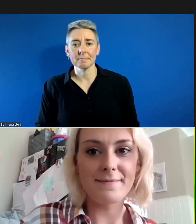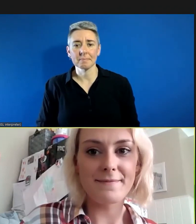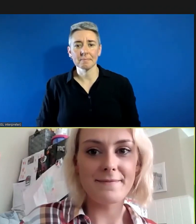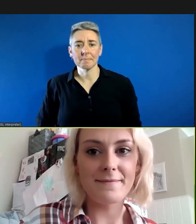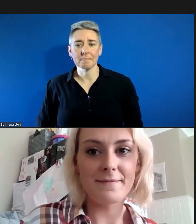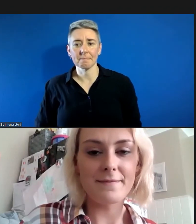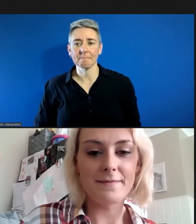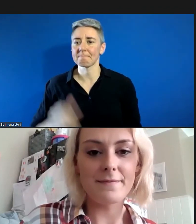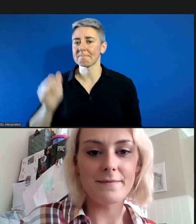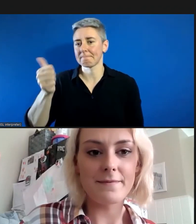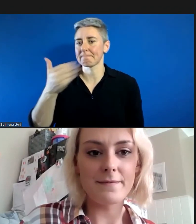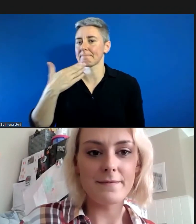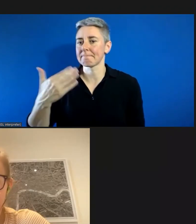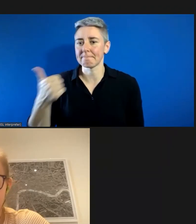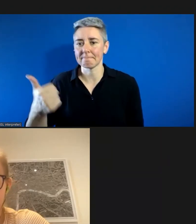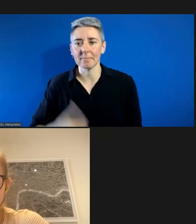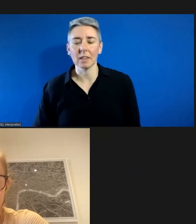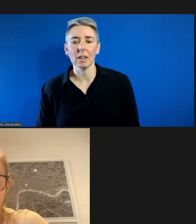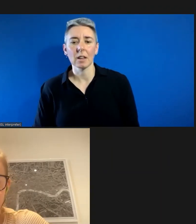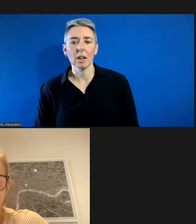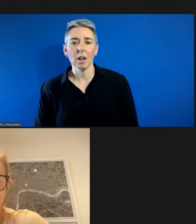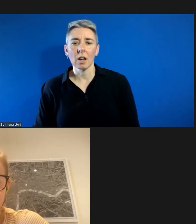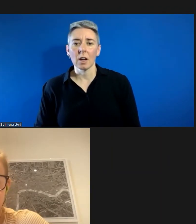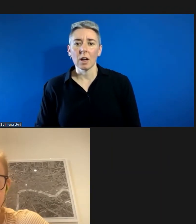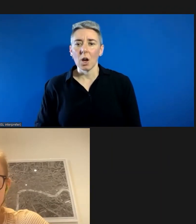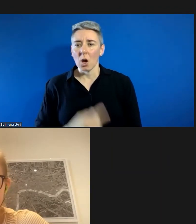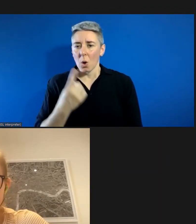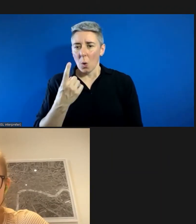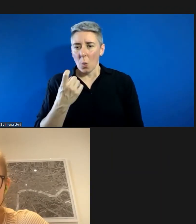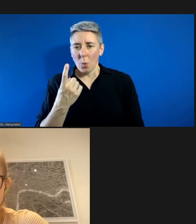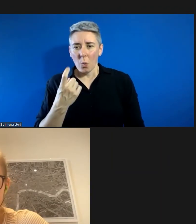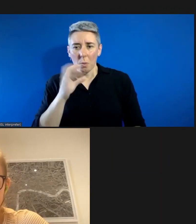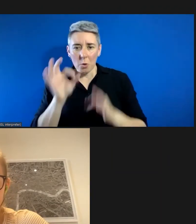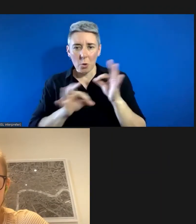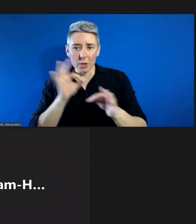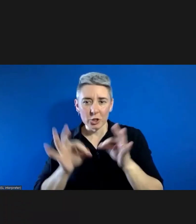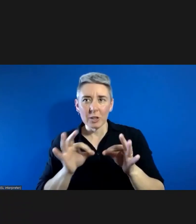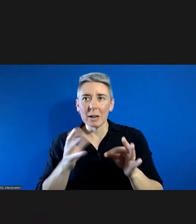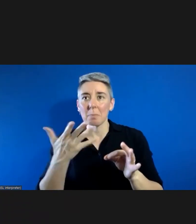think we've got time for one last question, and we've had one that's come in for Joe.